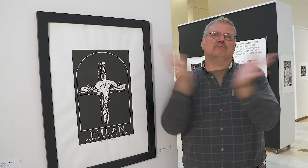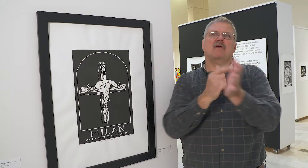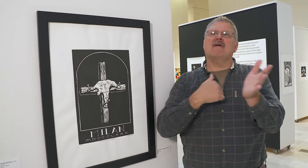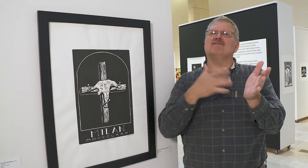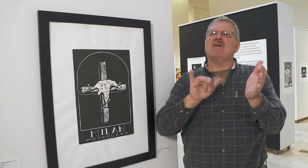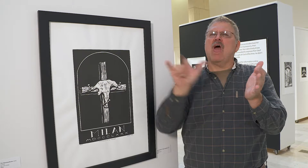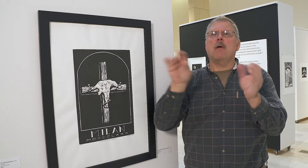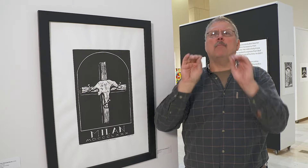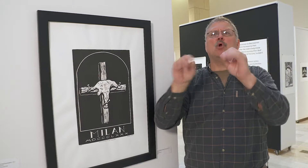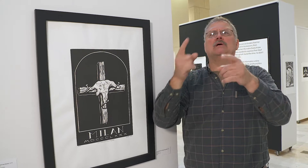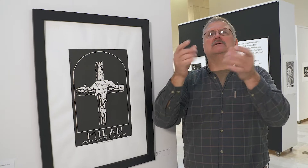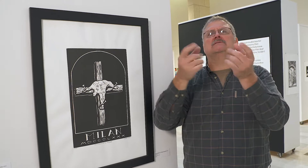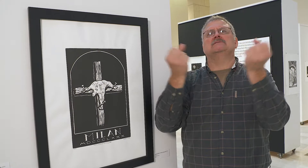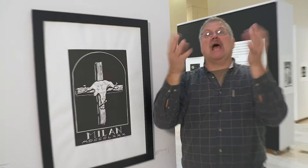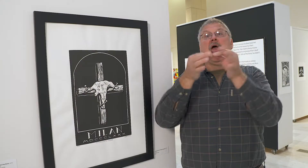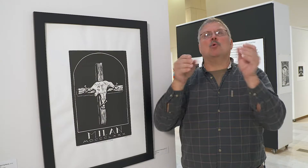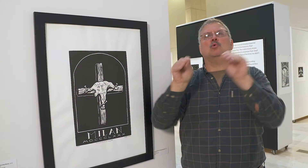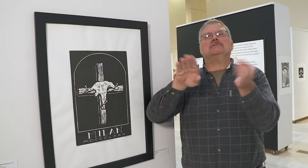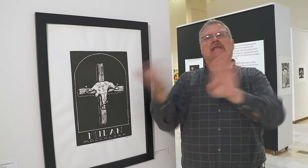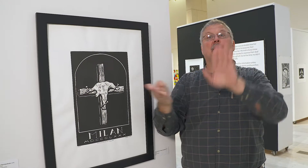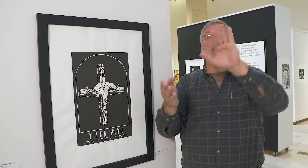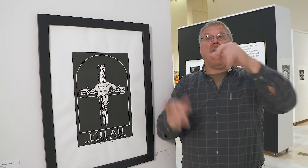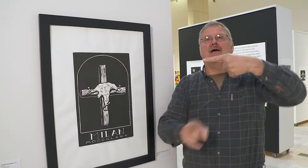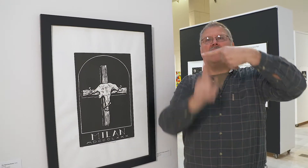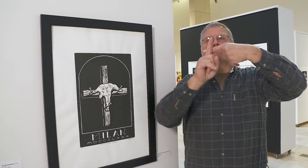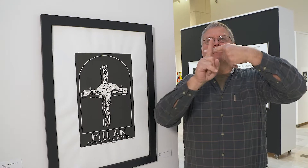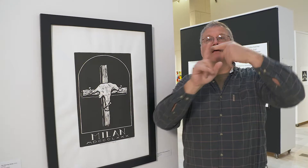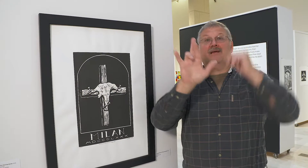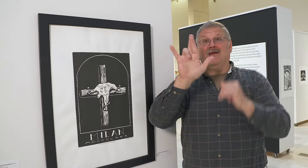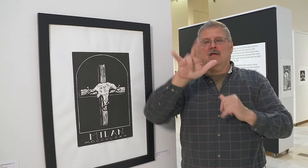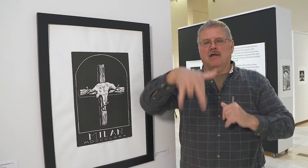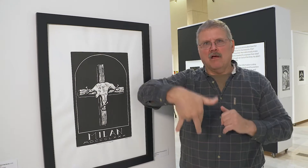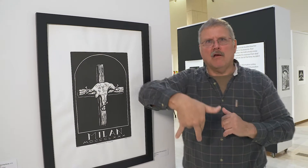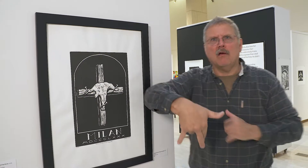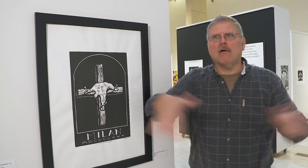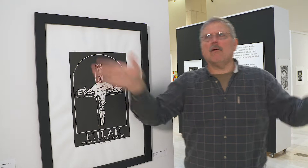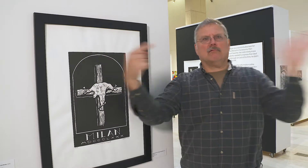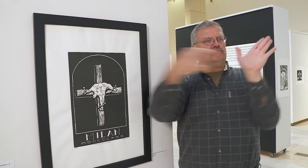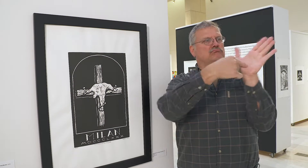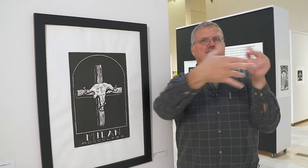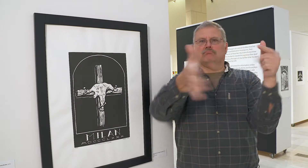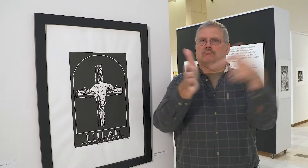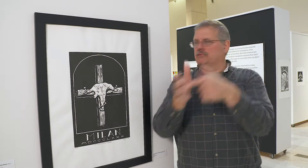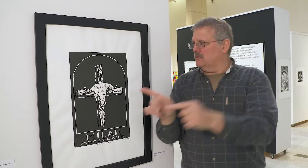That congress decided that sign language should be illegal, effectively putting sign language to death by crucifixion.